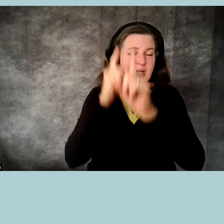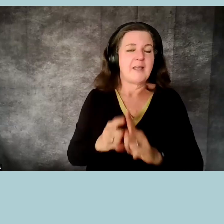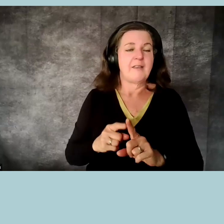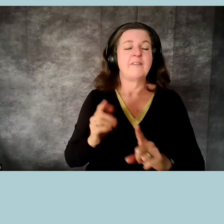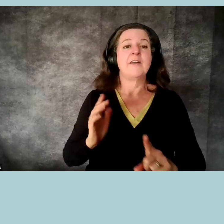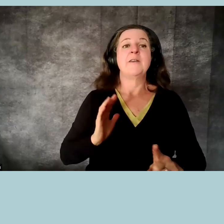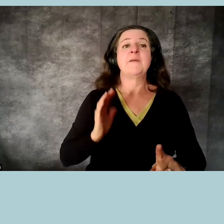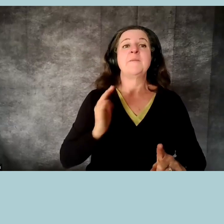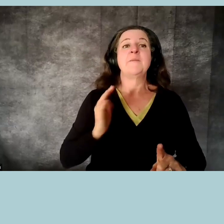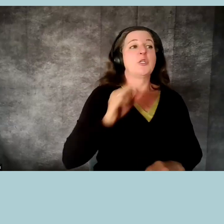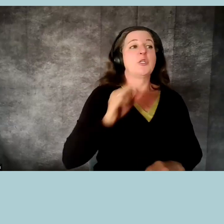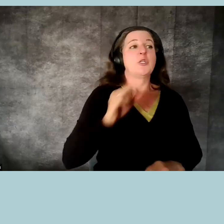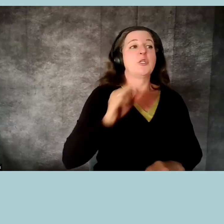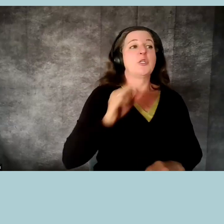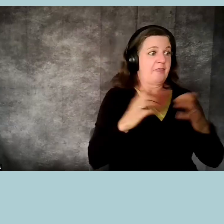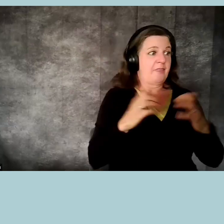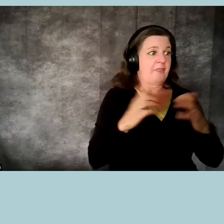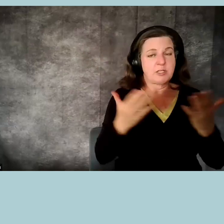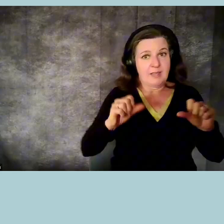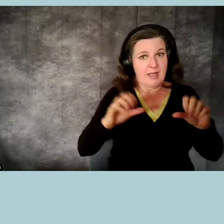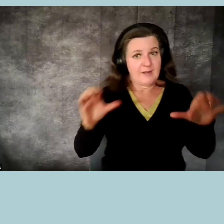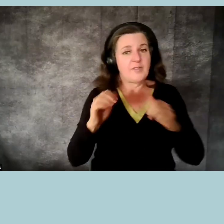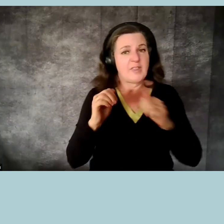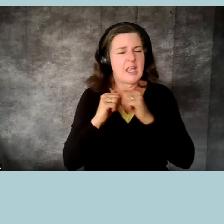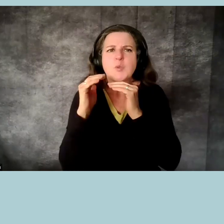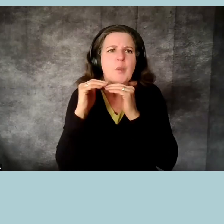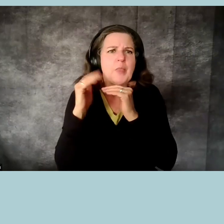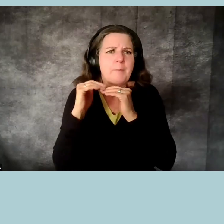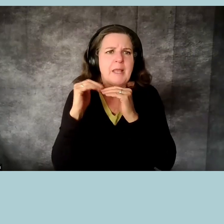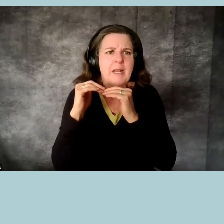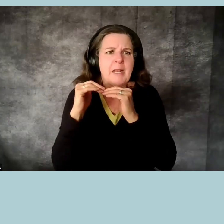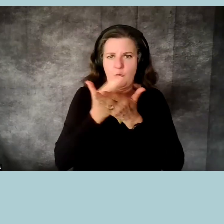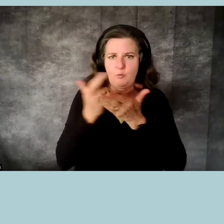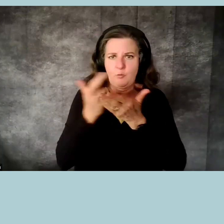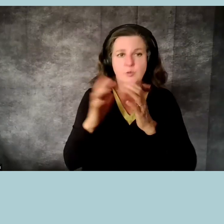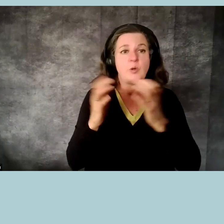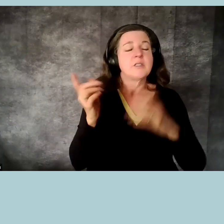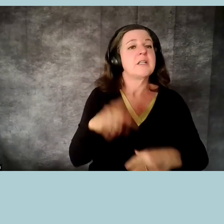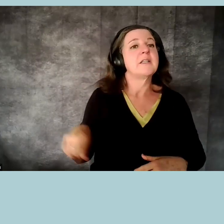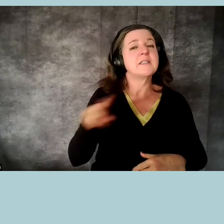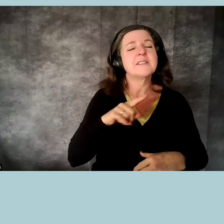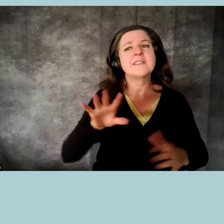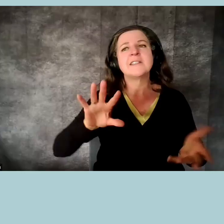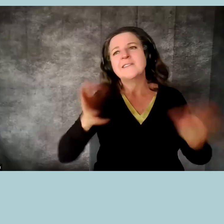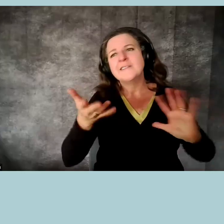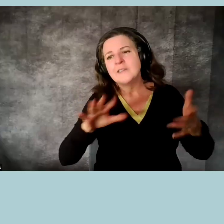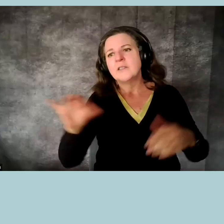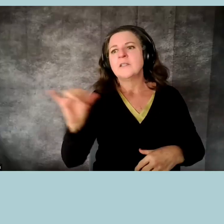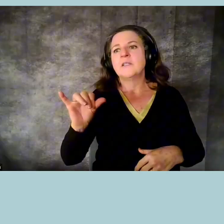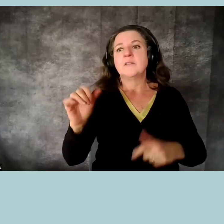can do with relatively minimal resources a lot of this is kind of almost like a big culture change project